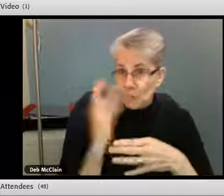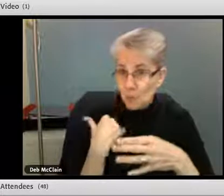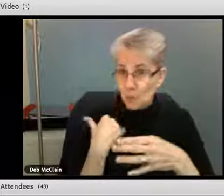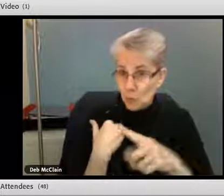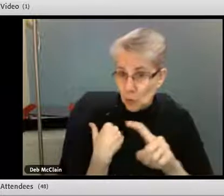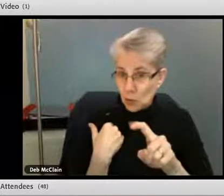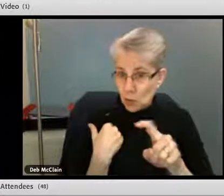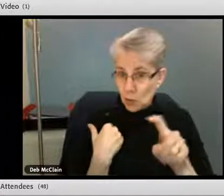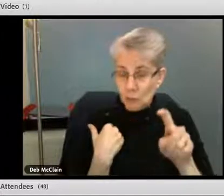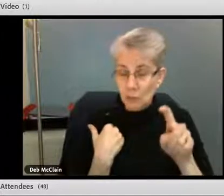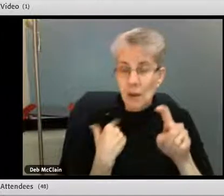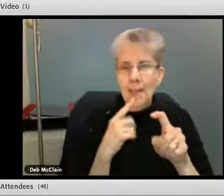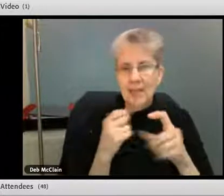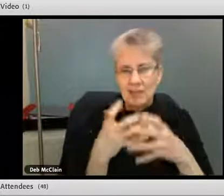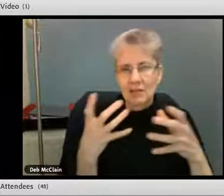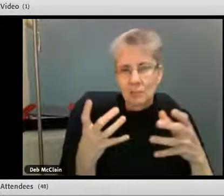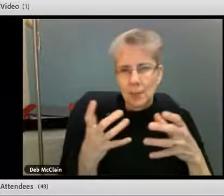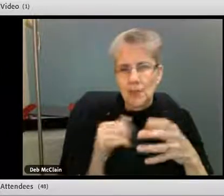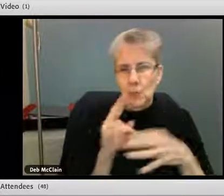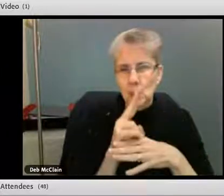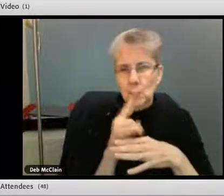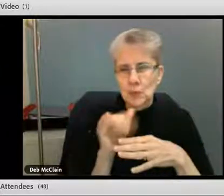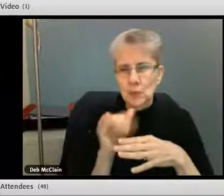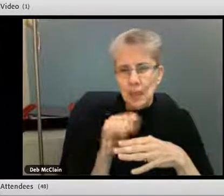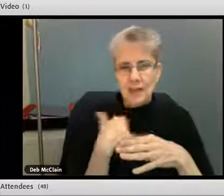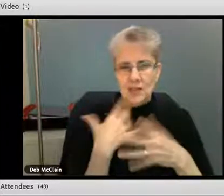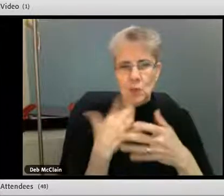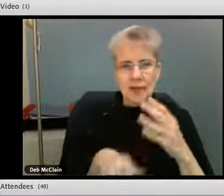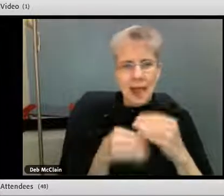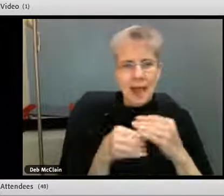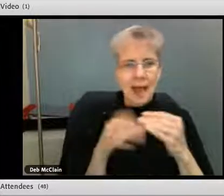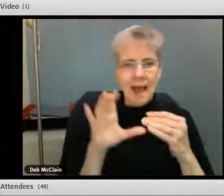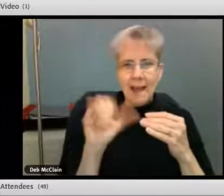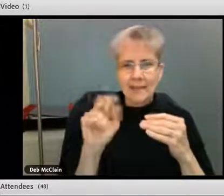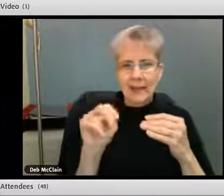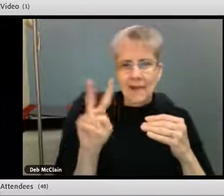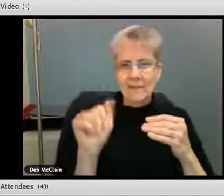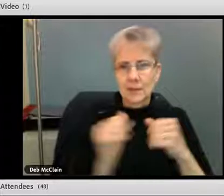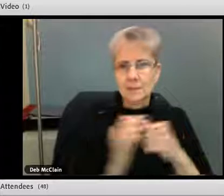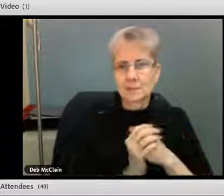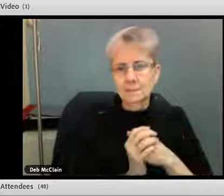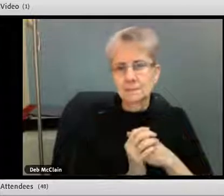I just want to kind of check this out first before we go.